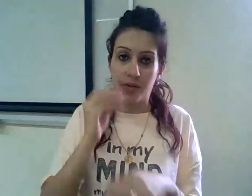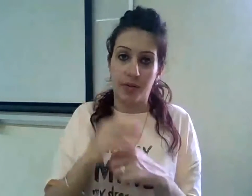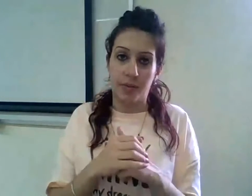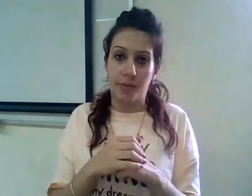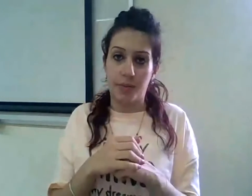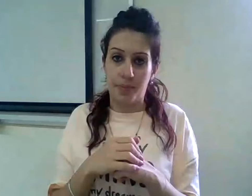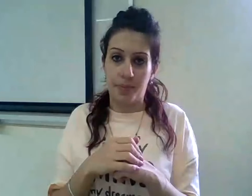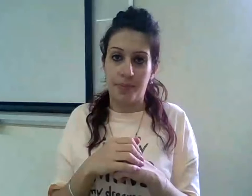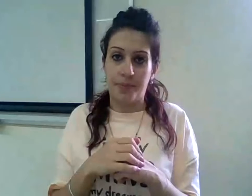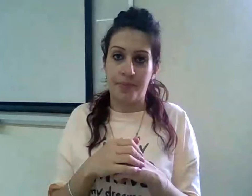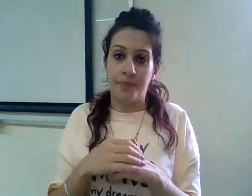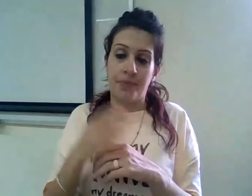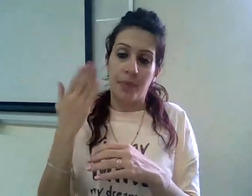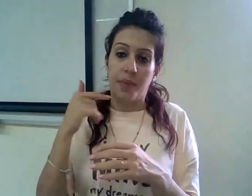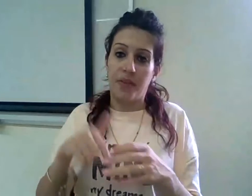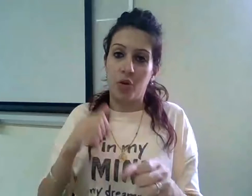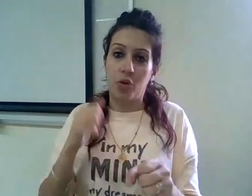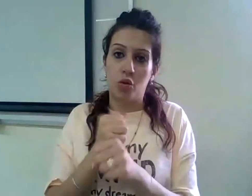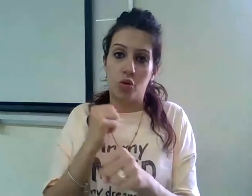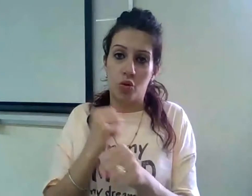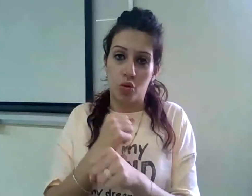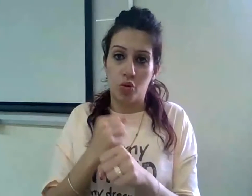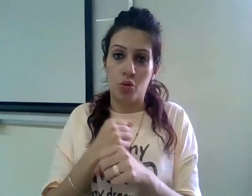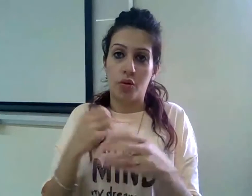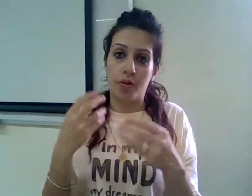or participated in one of our last webinars.